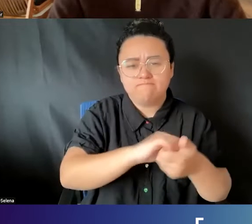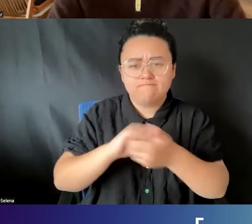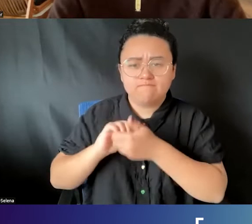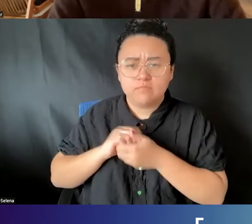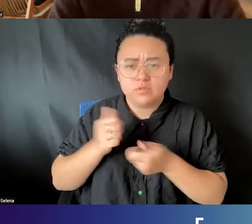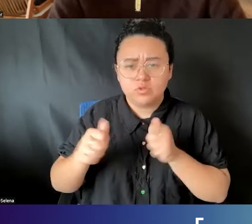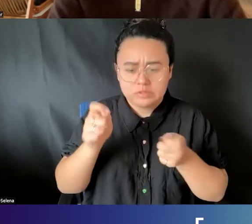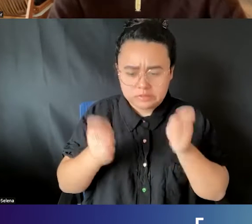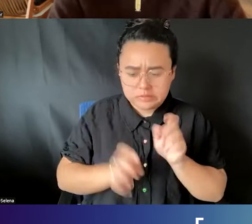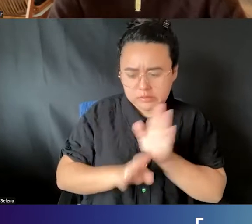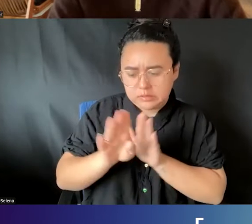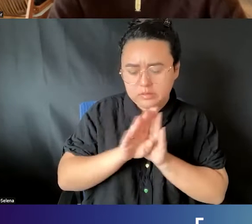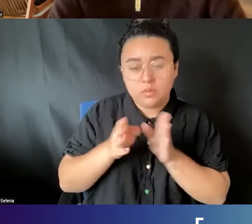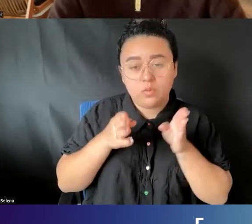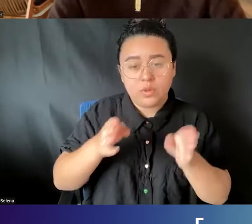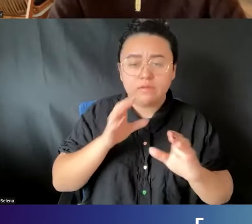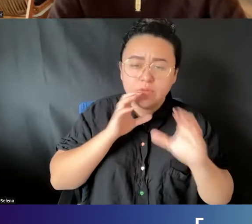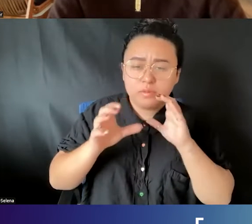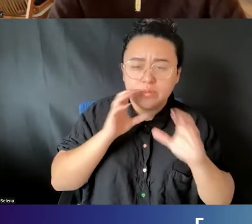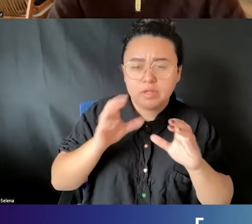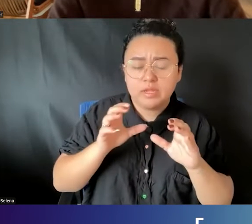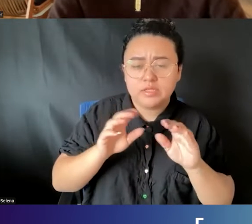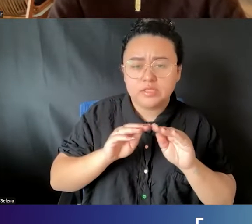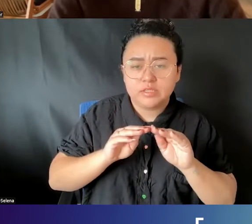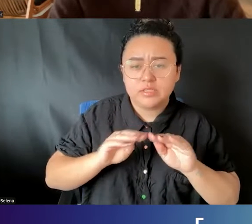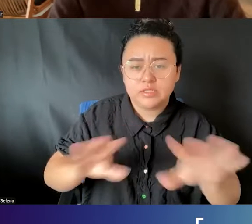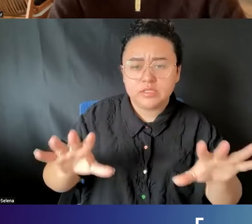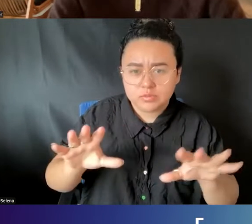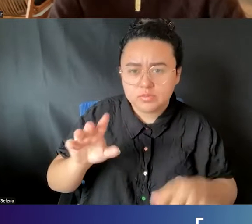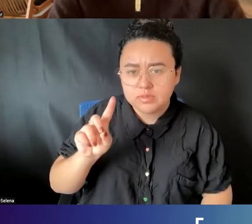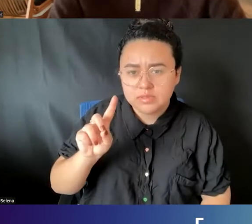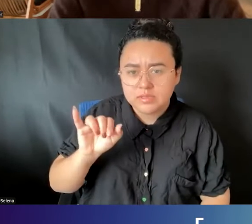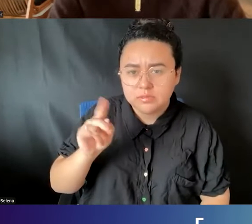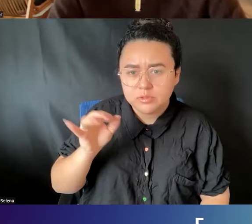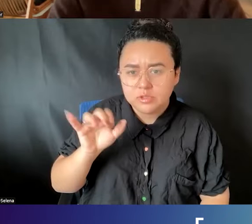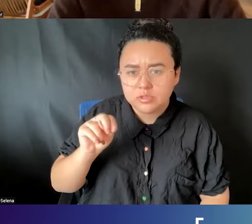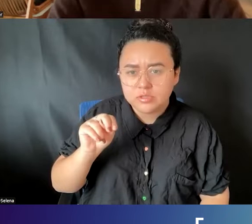a way of communicating distribution knowledge that sticks and